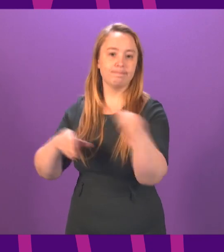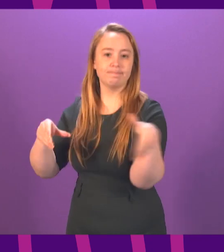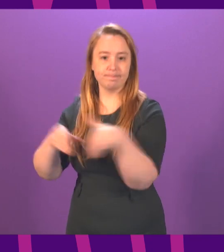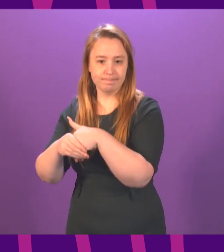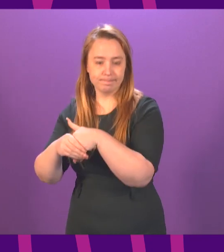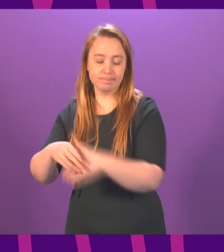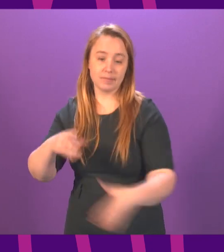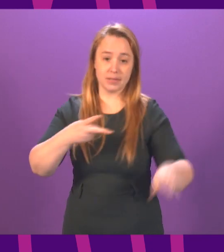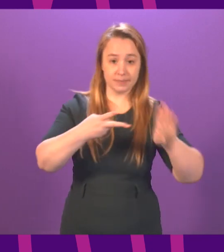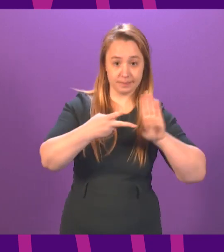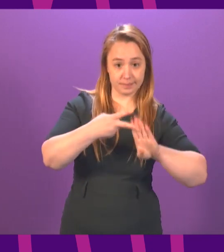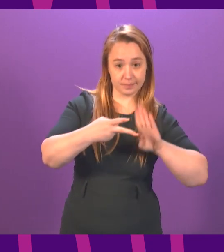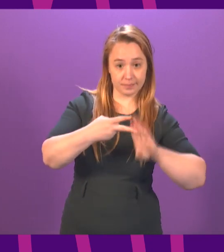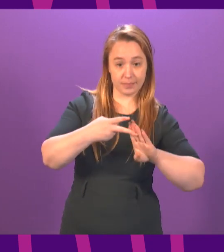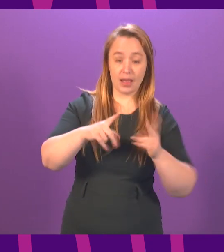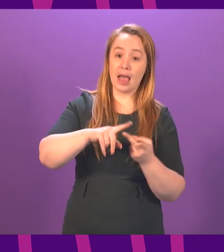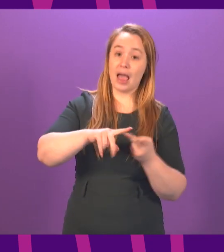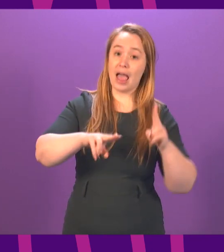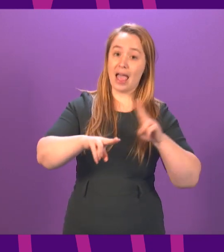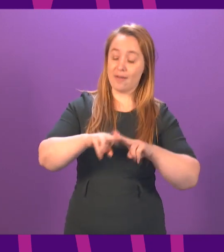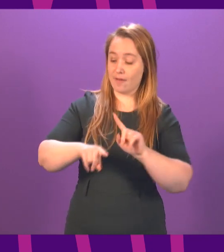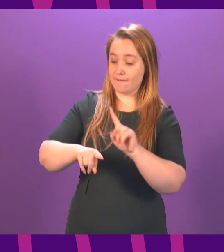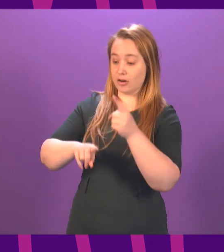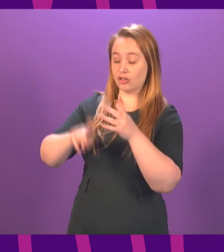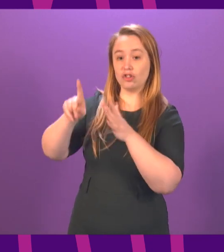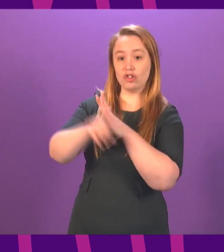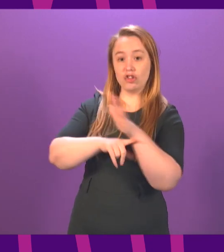Secondly, the quicker we do the first JCVI priority groups,